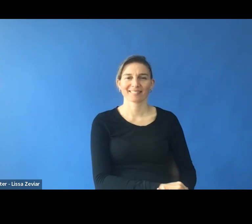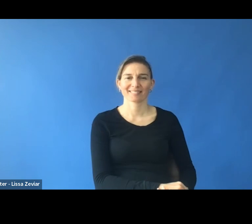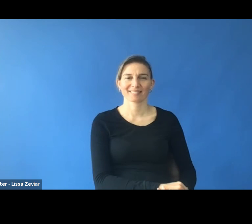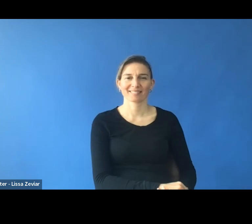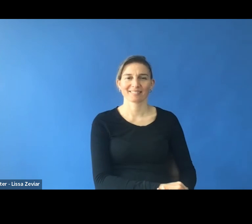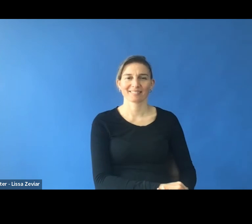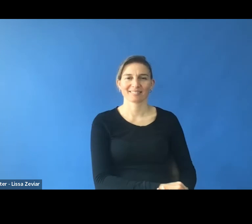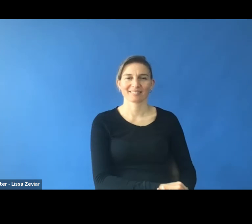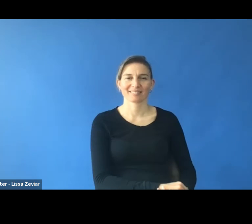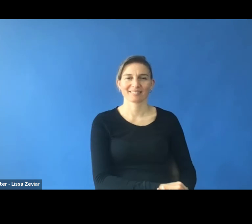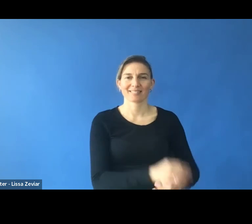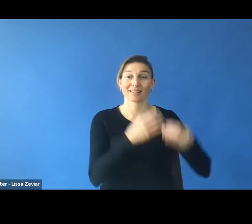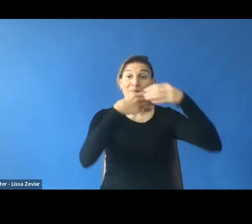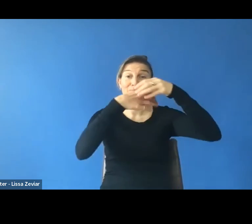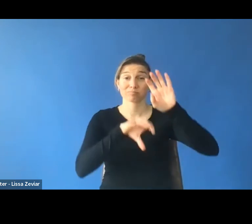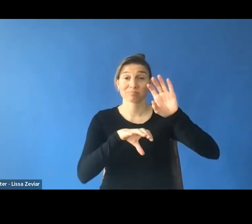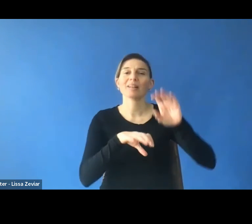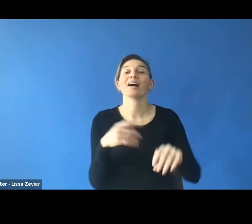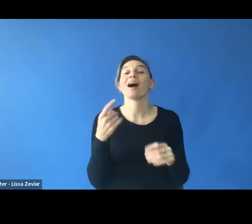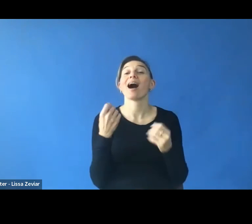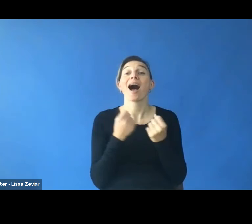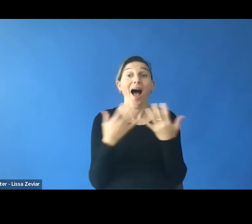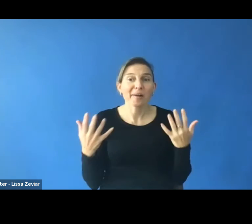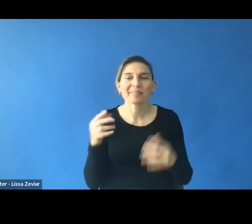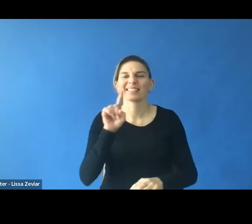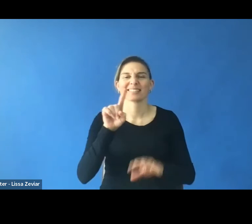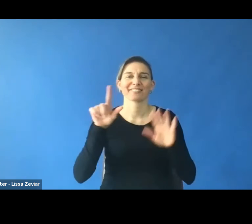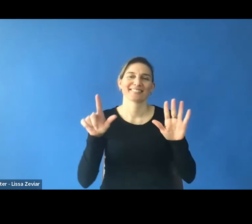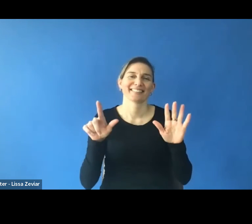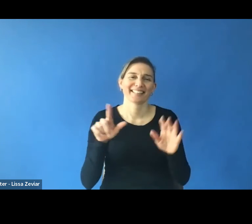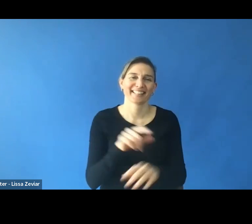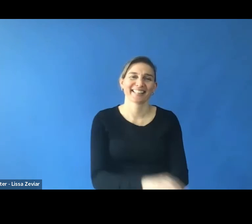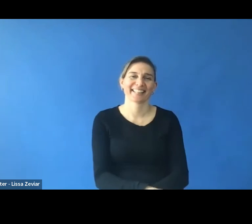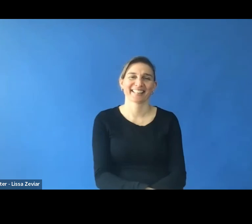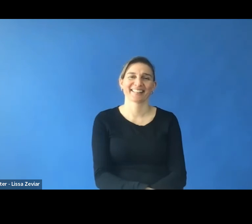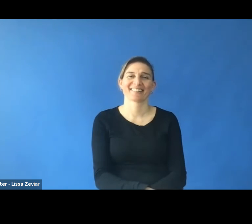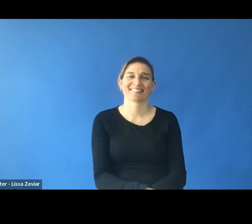Big split. We had 17. 17 is the number.